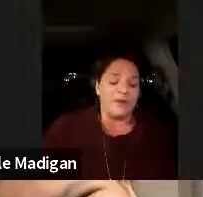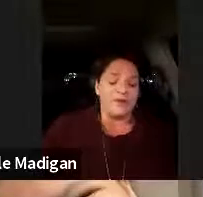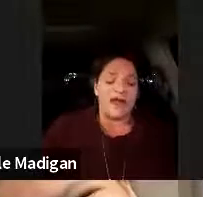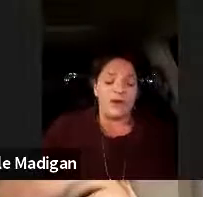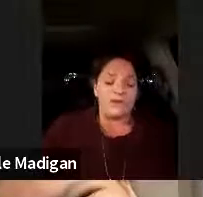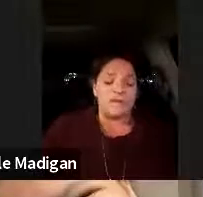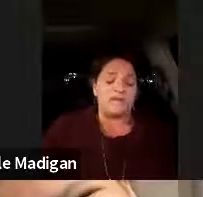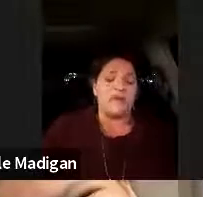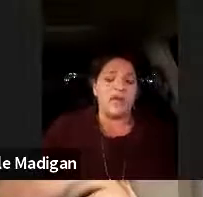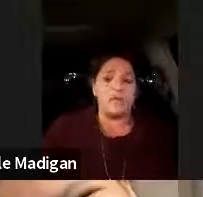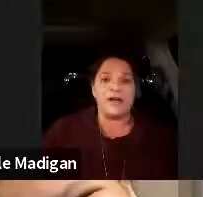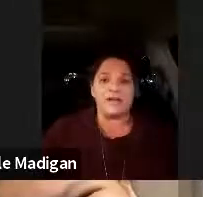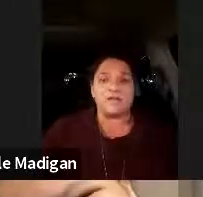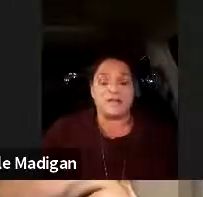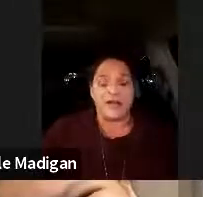Richelle Madigan: We told ourselves as being a progressive state.